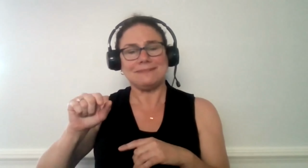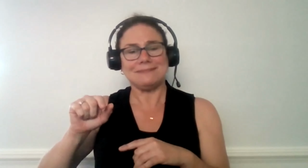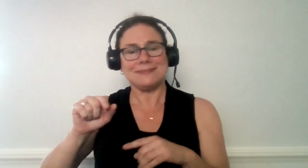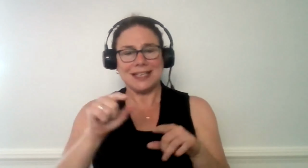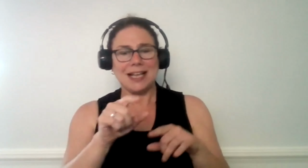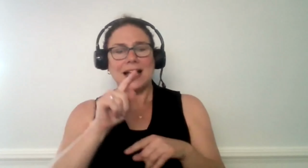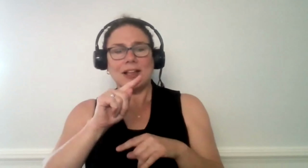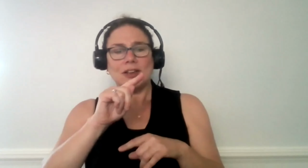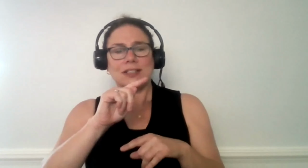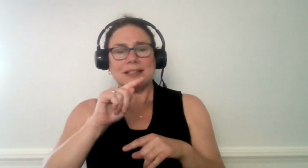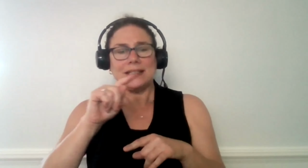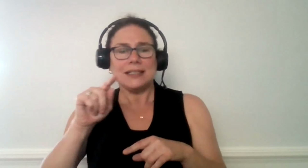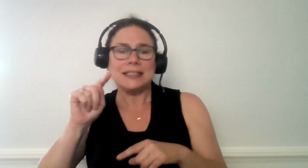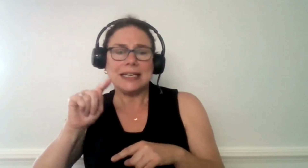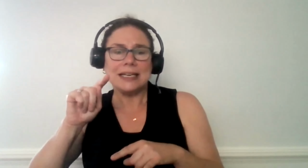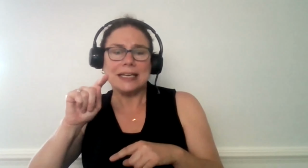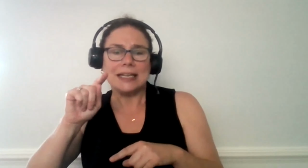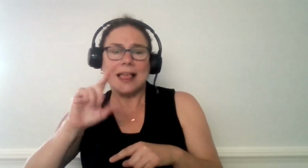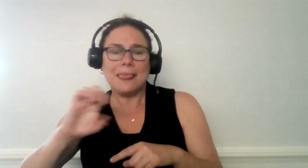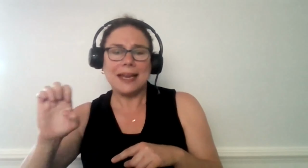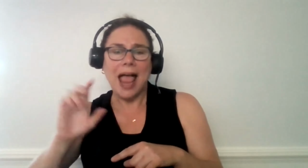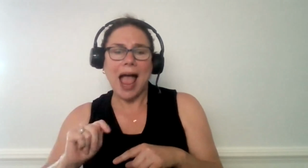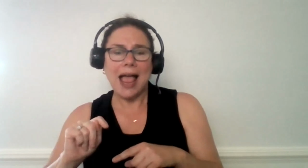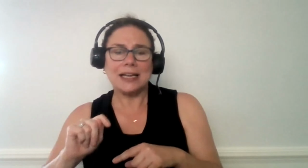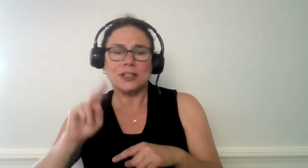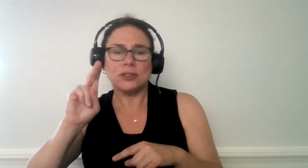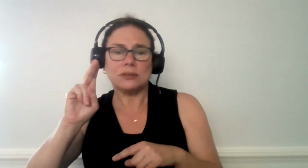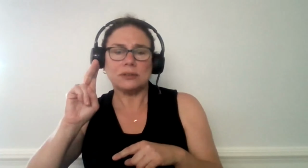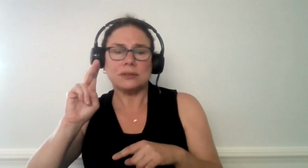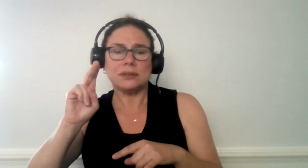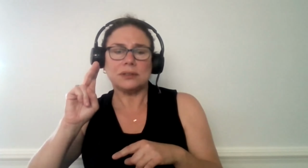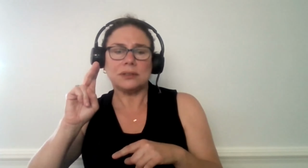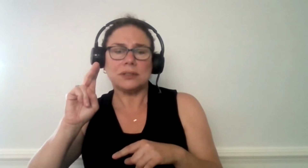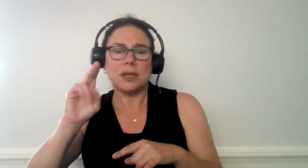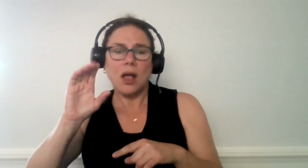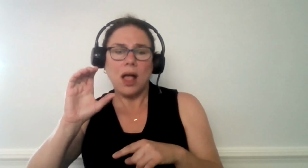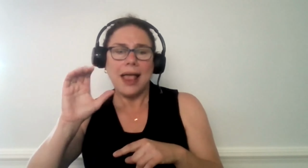And also, there was a quick question asking for the Slack channel name, which Joshua